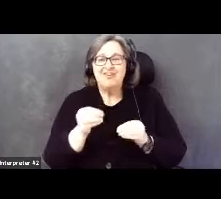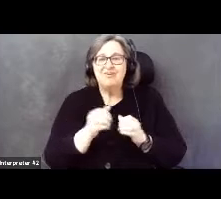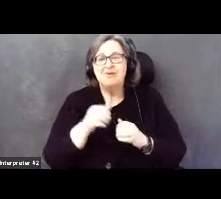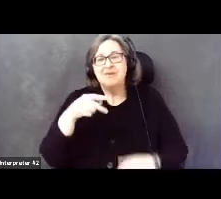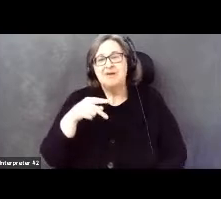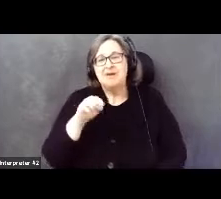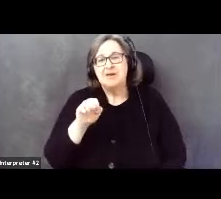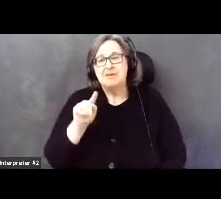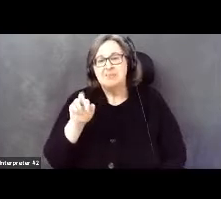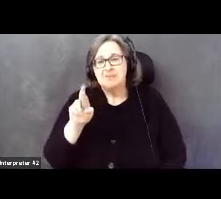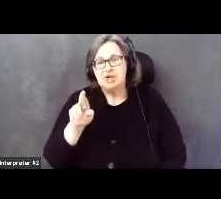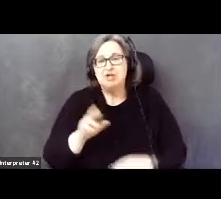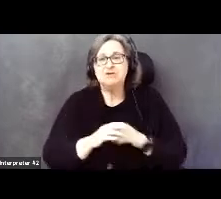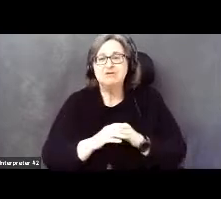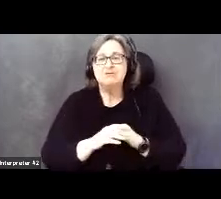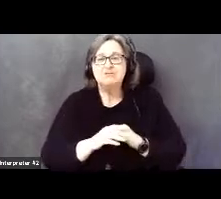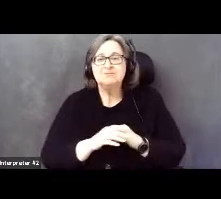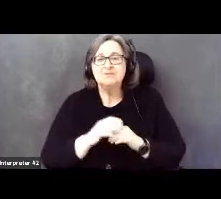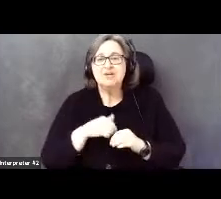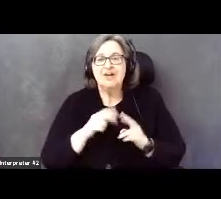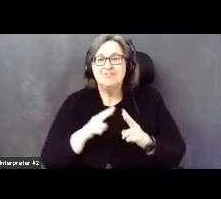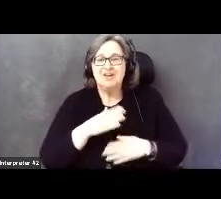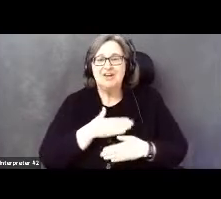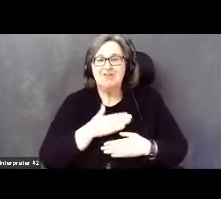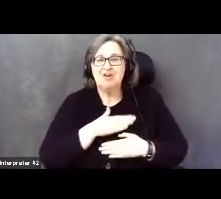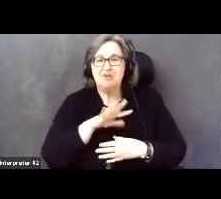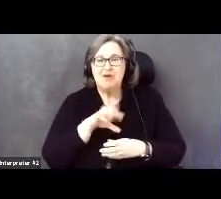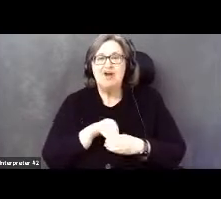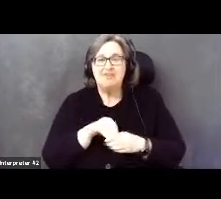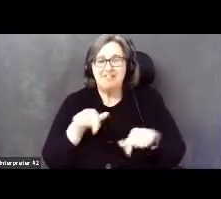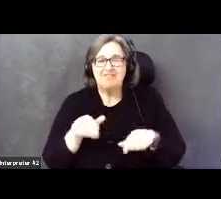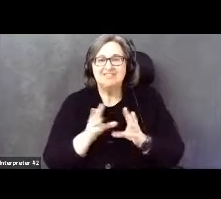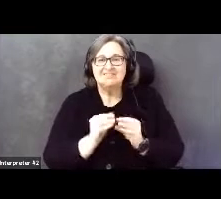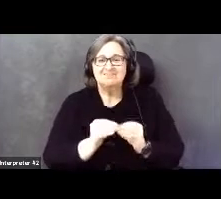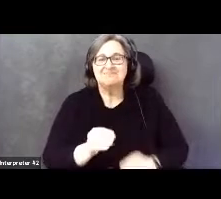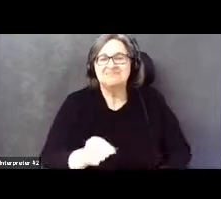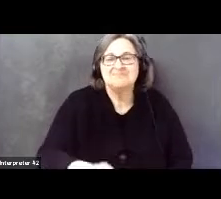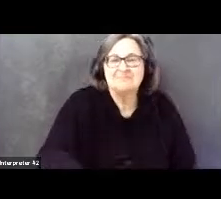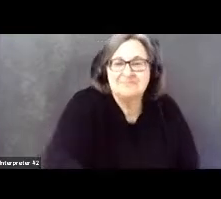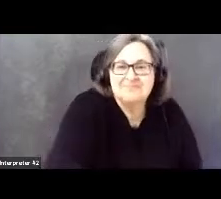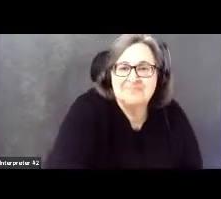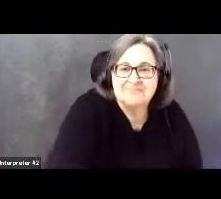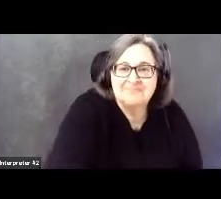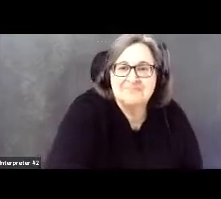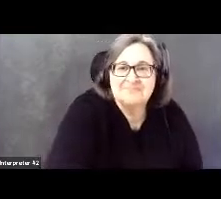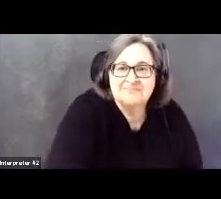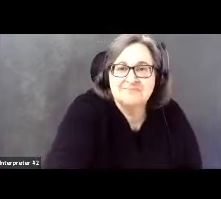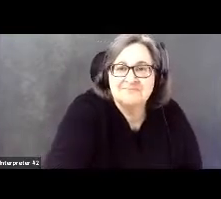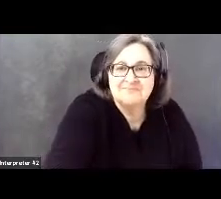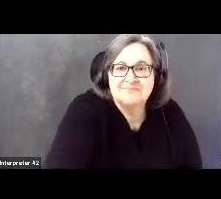Peter. And I'm very happy to be a part of this.